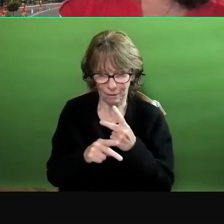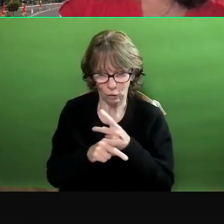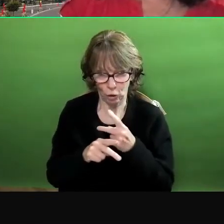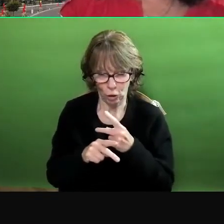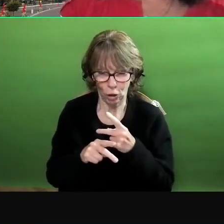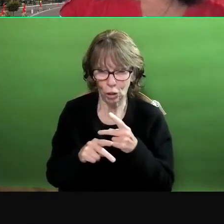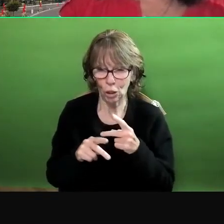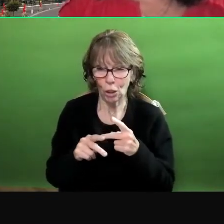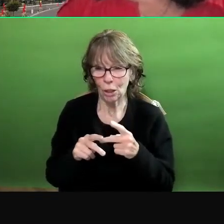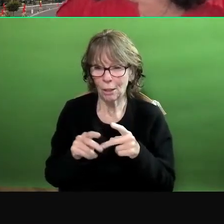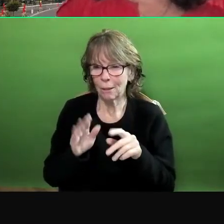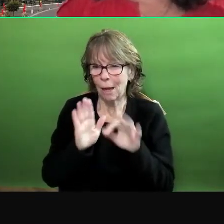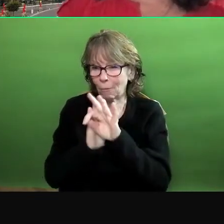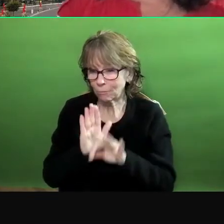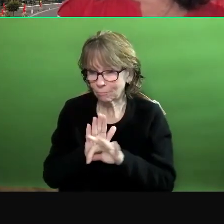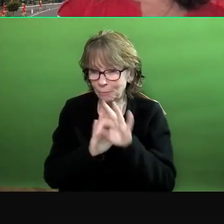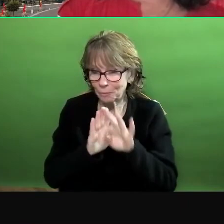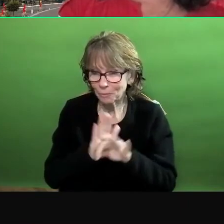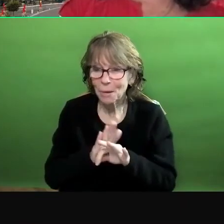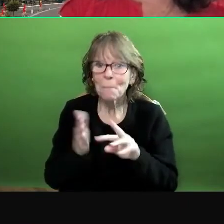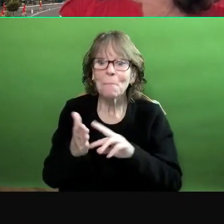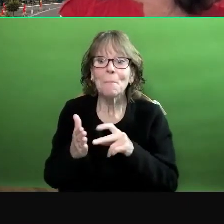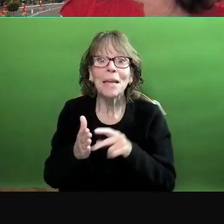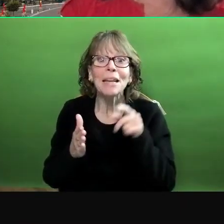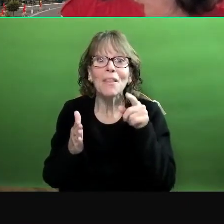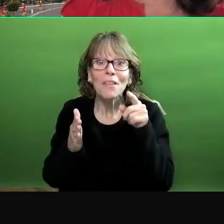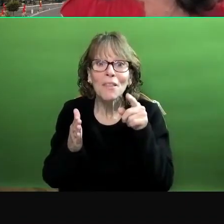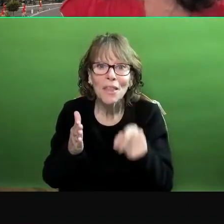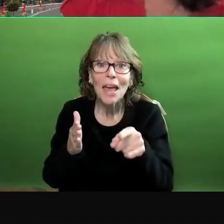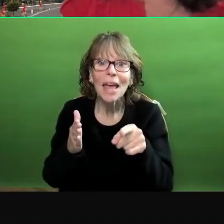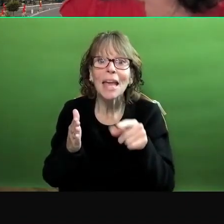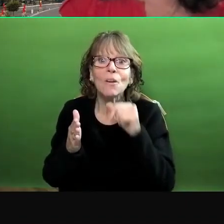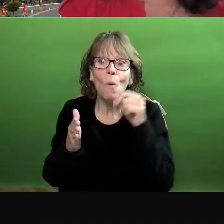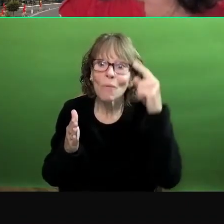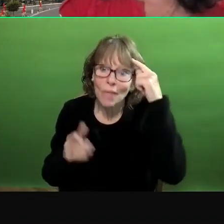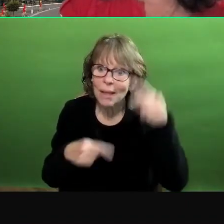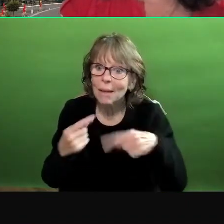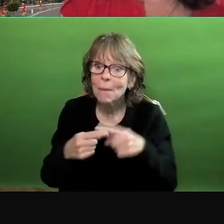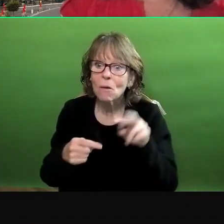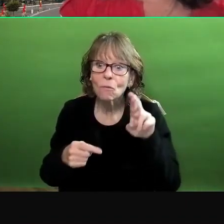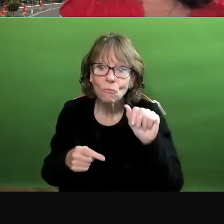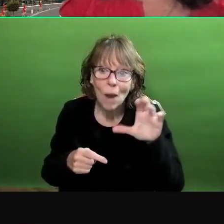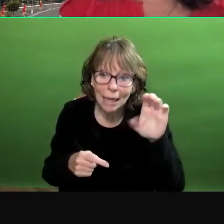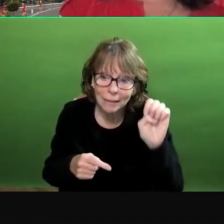groups such as race and ethnic minorities, as well as women. So women who are having